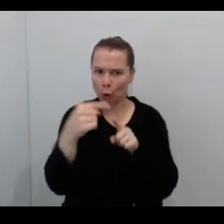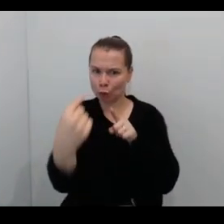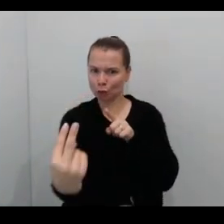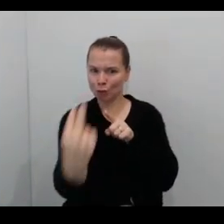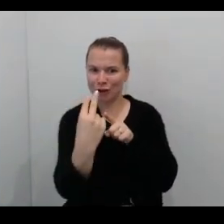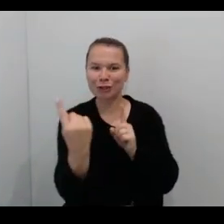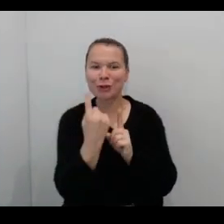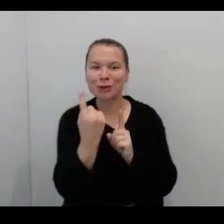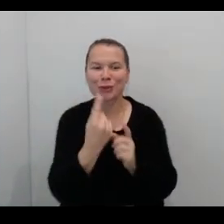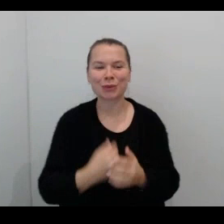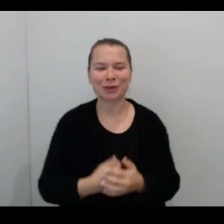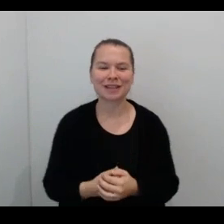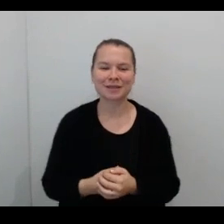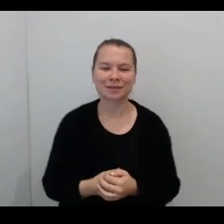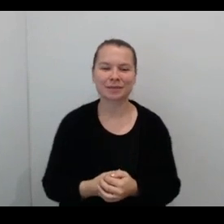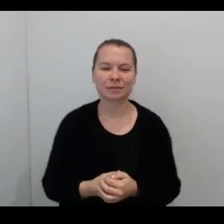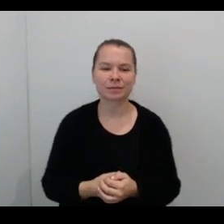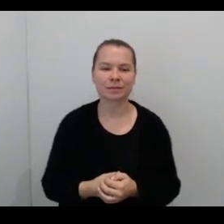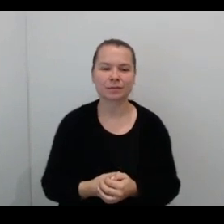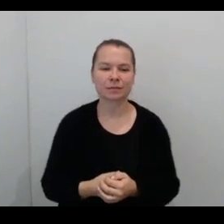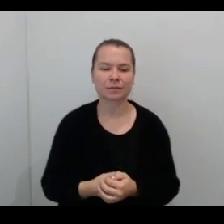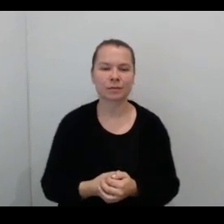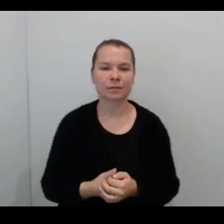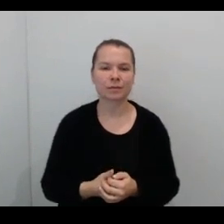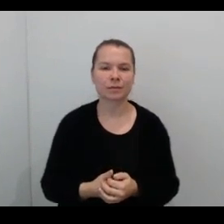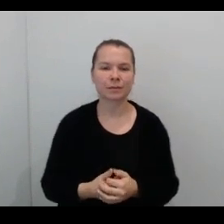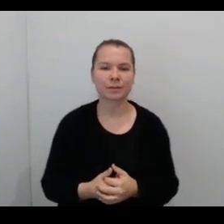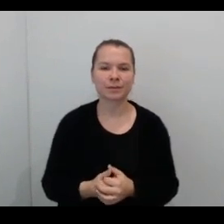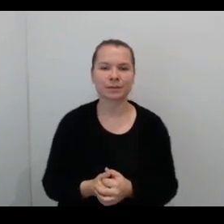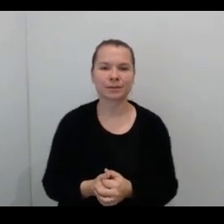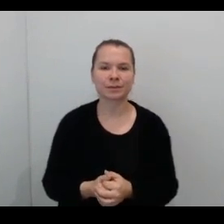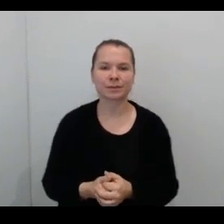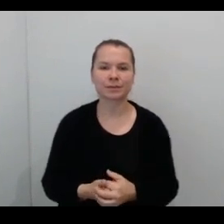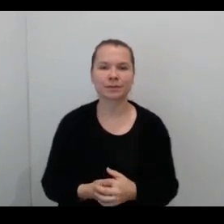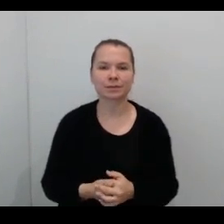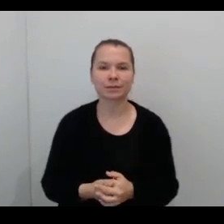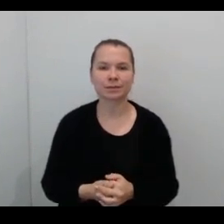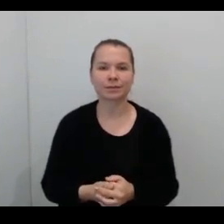screen. All right. Kristy. What are we doing? All right.